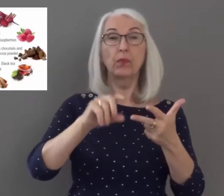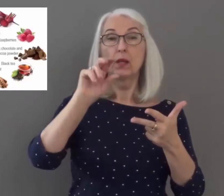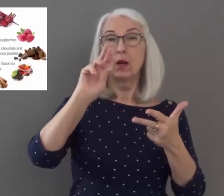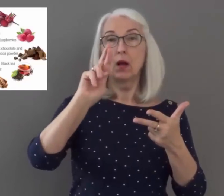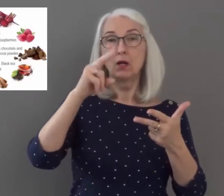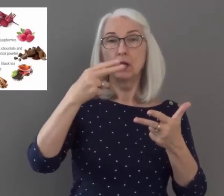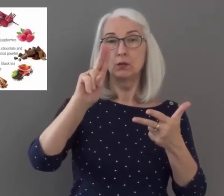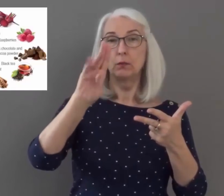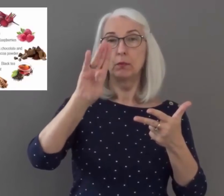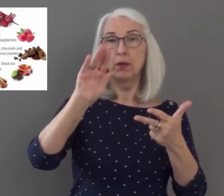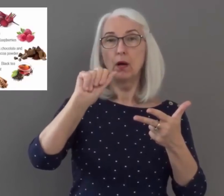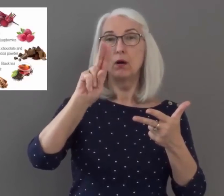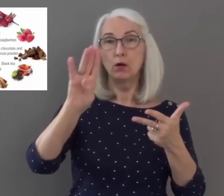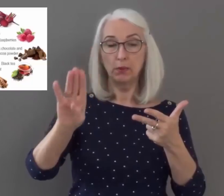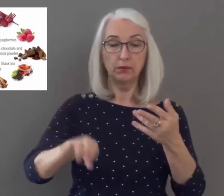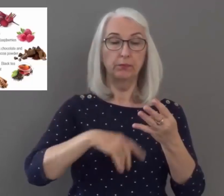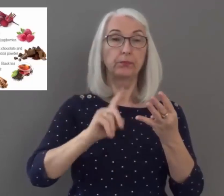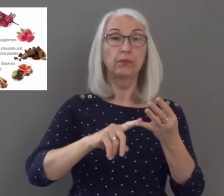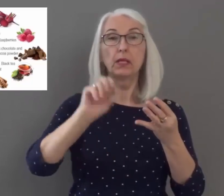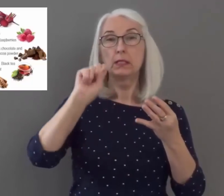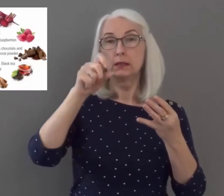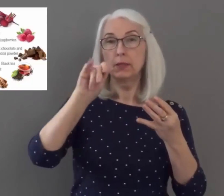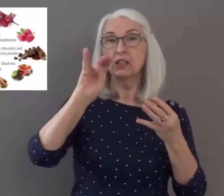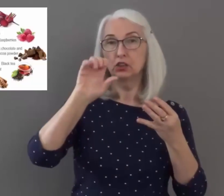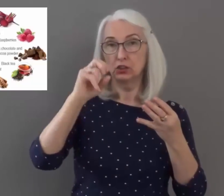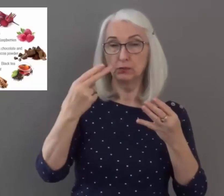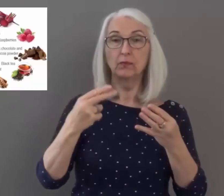Rhubarb Spinach